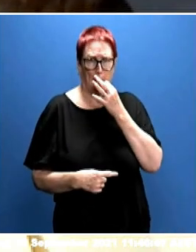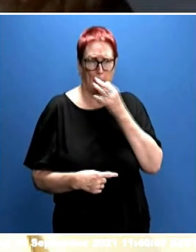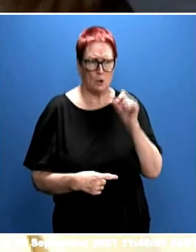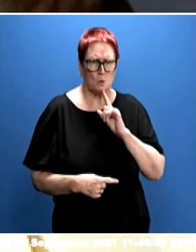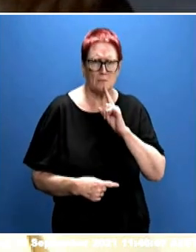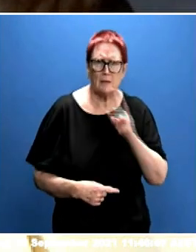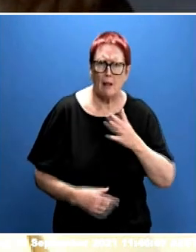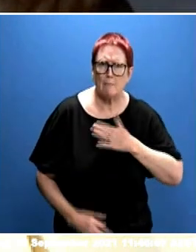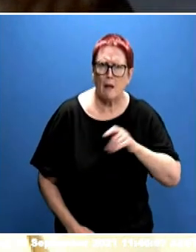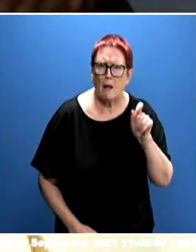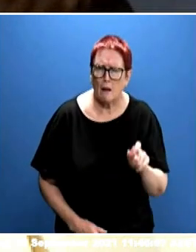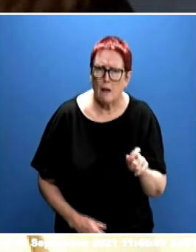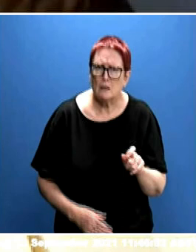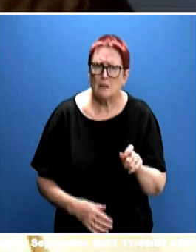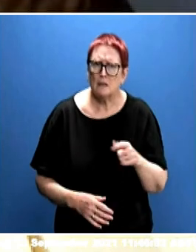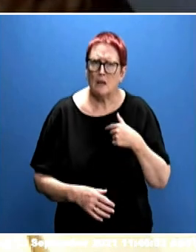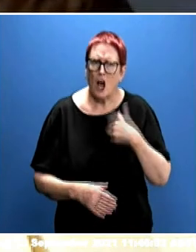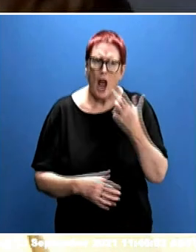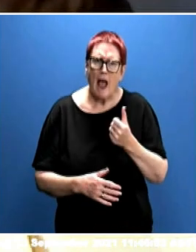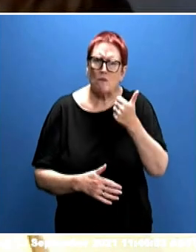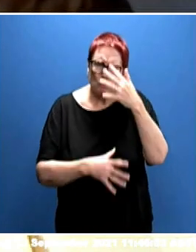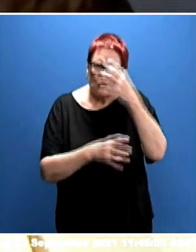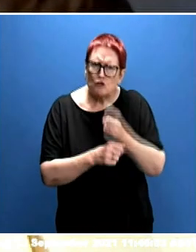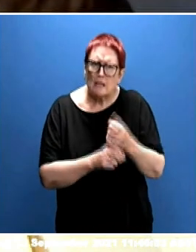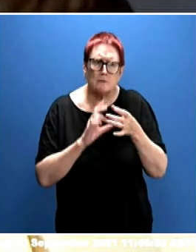client, as with all my clients I have a trusting relationship with them.